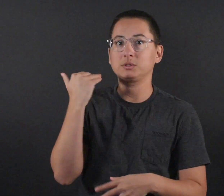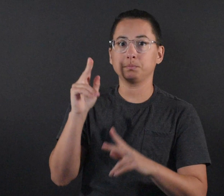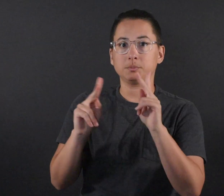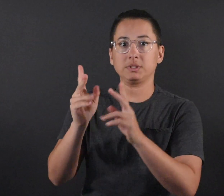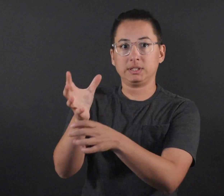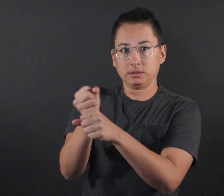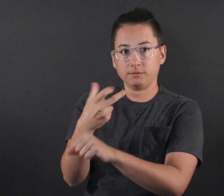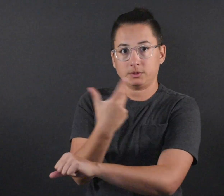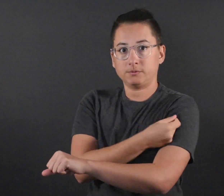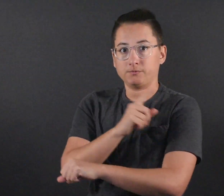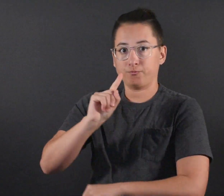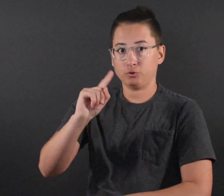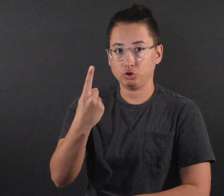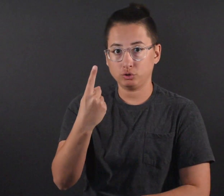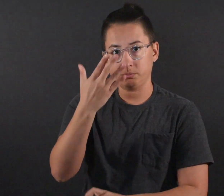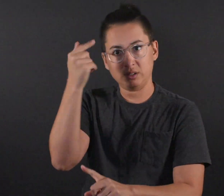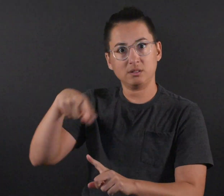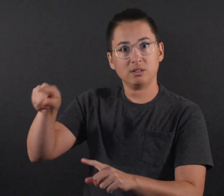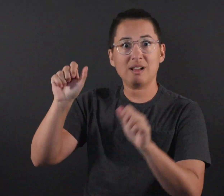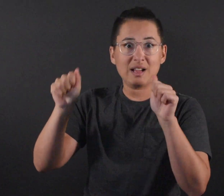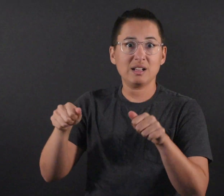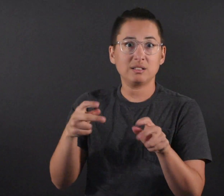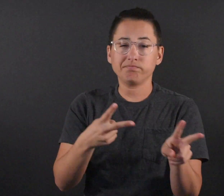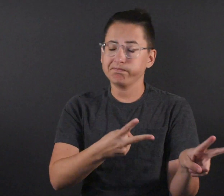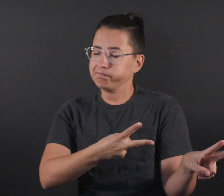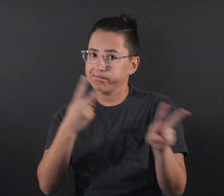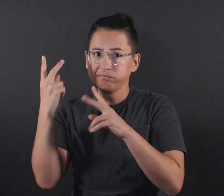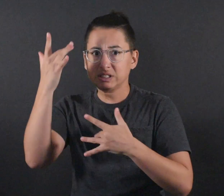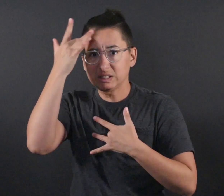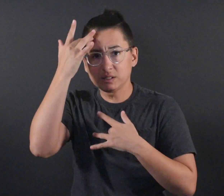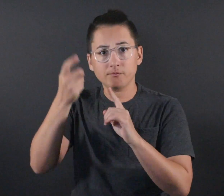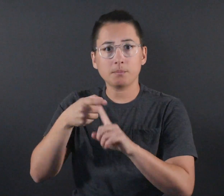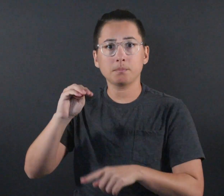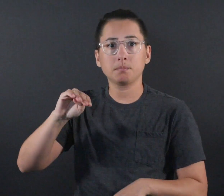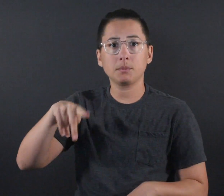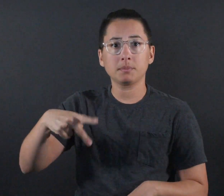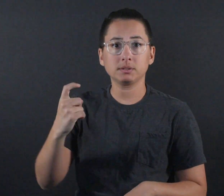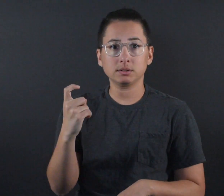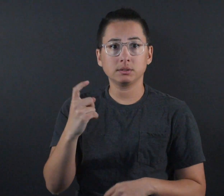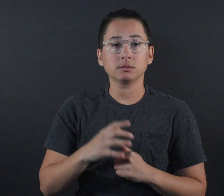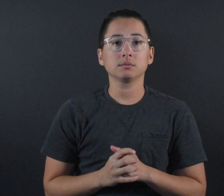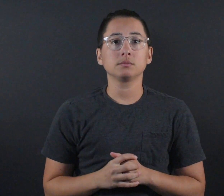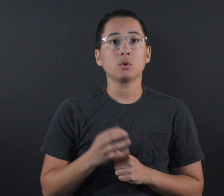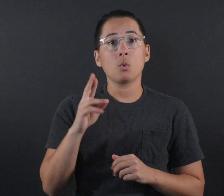from MPX and those most likely to have been recently in contact with someone with MPX.